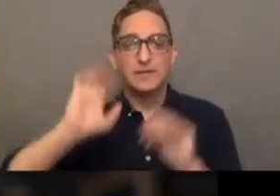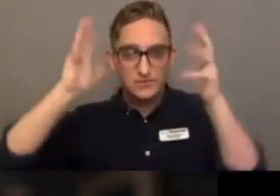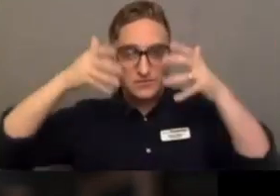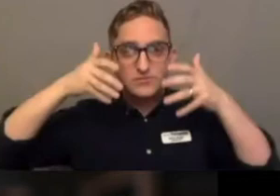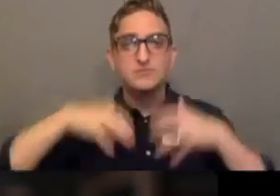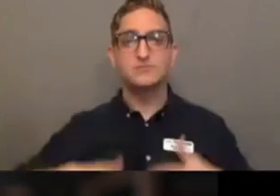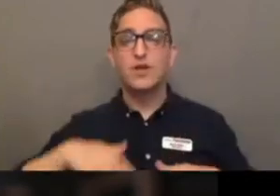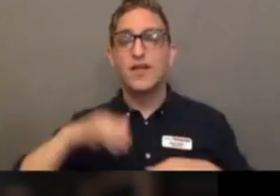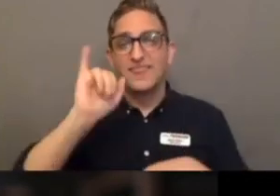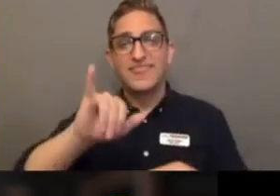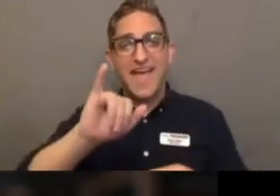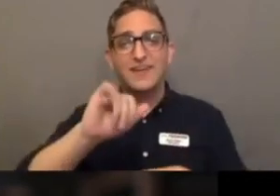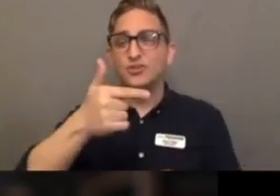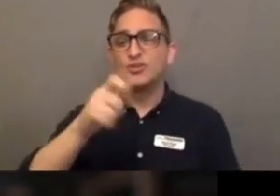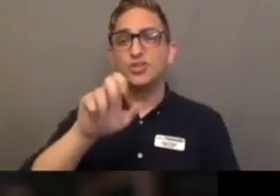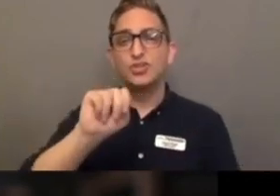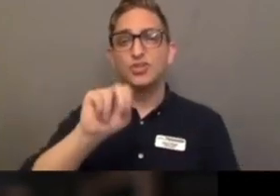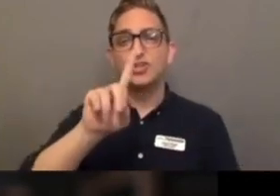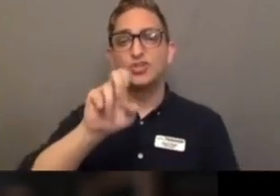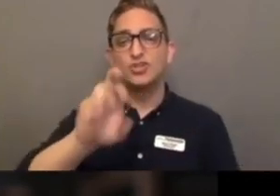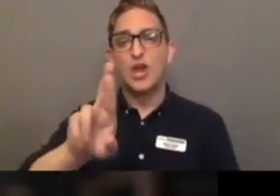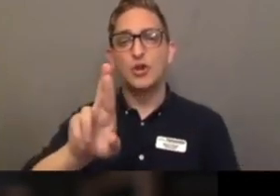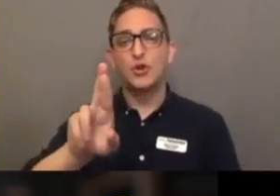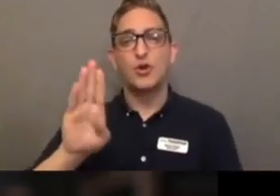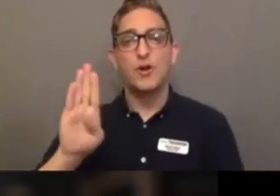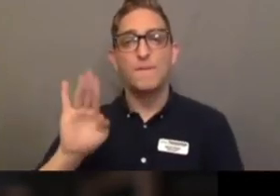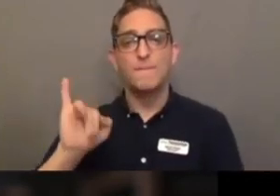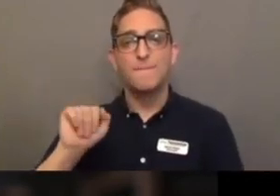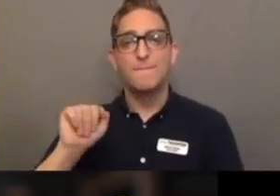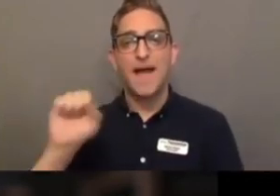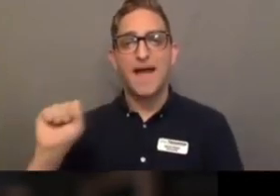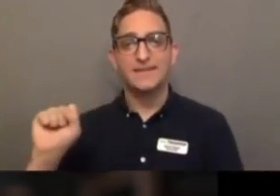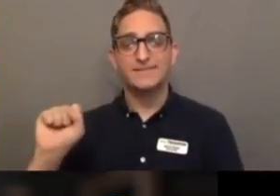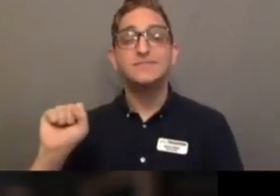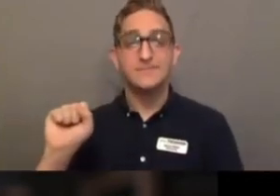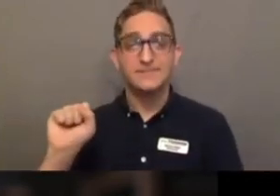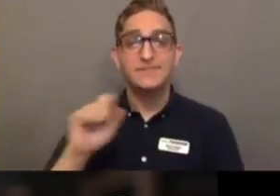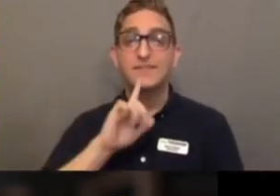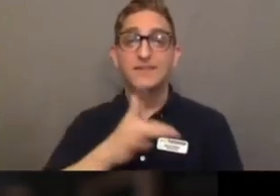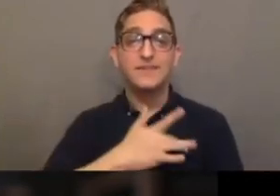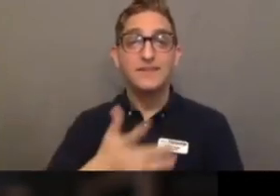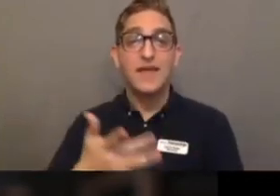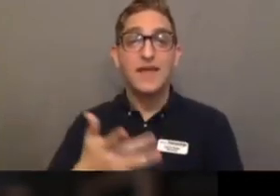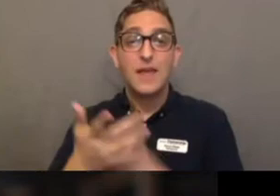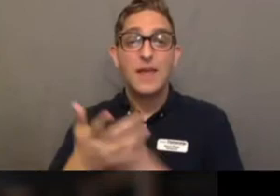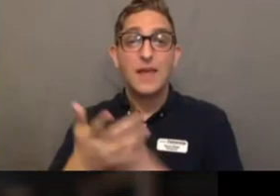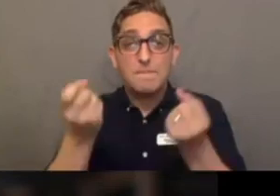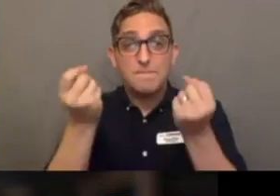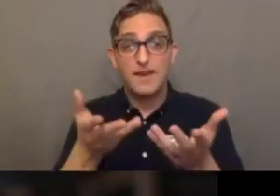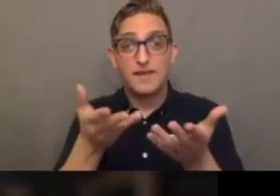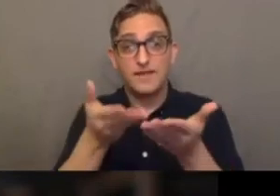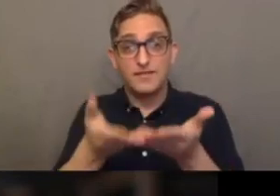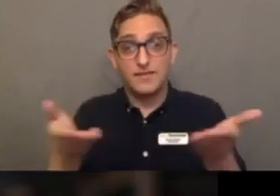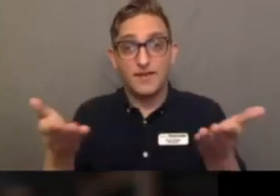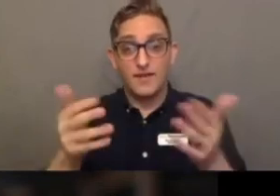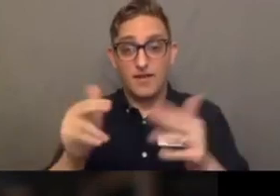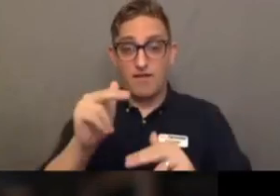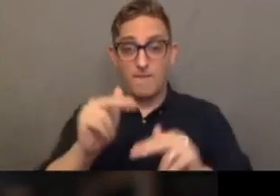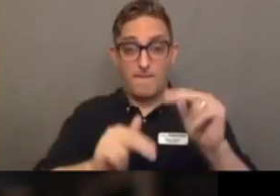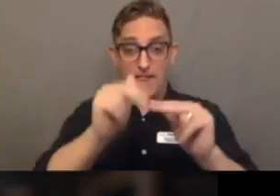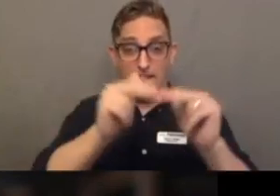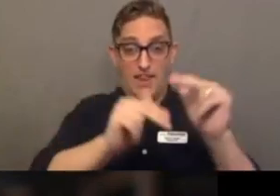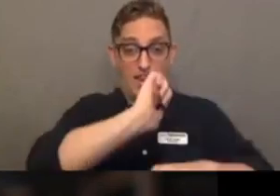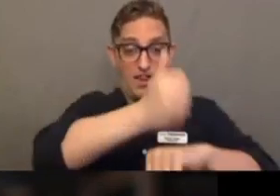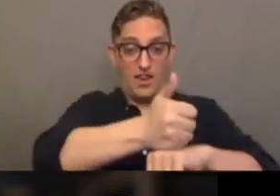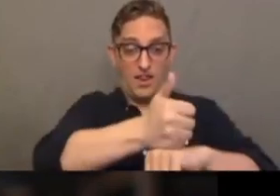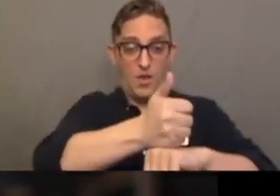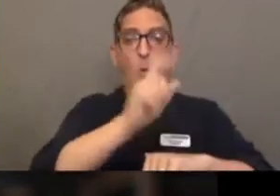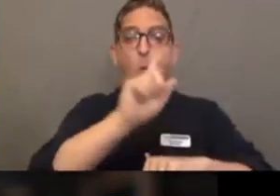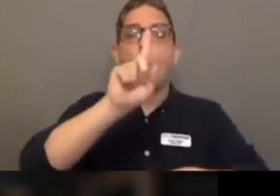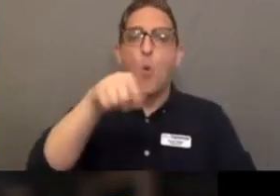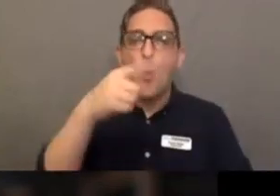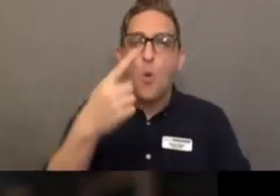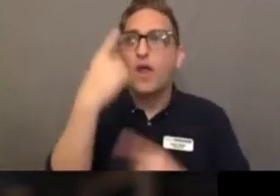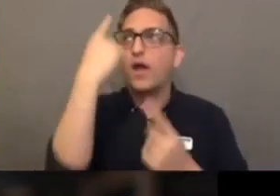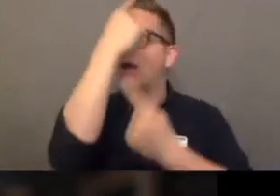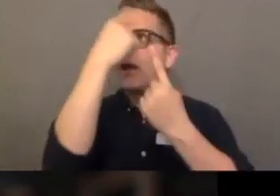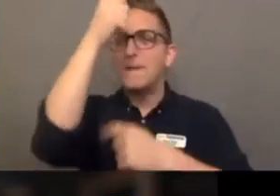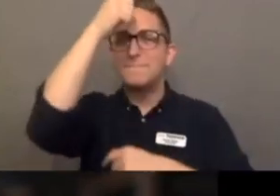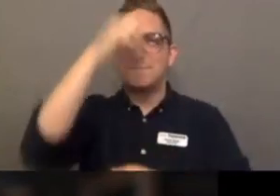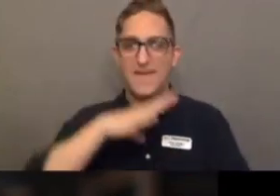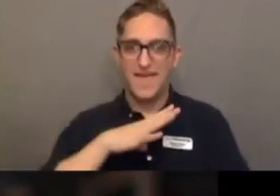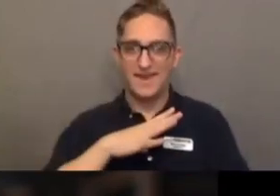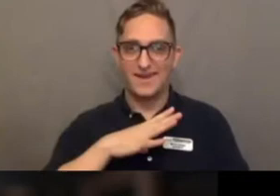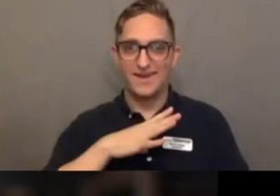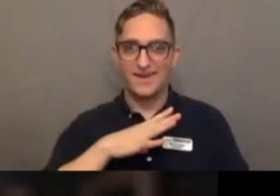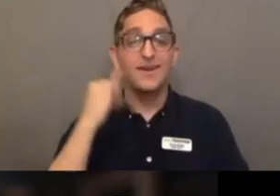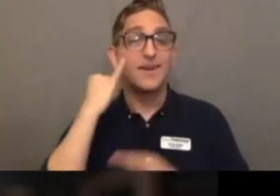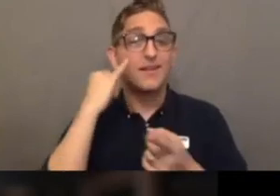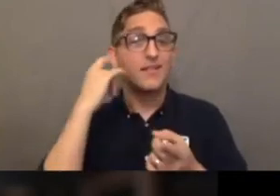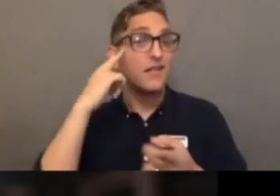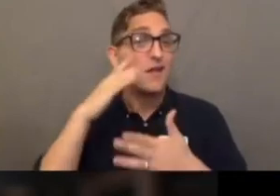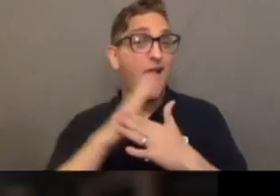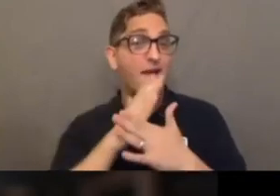out a lot of things were built with just men in mind. If you go by averages, men have larger